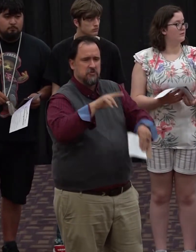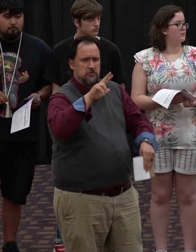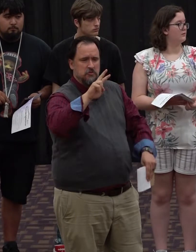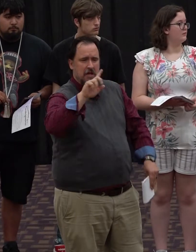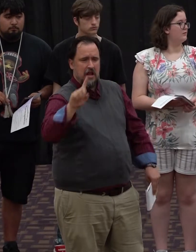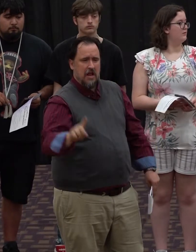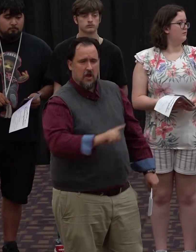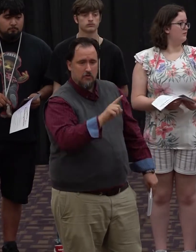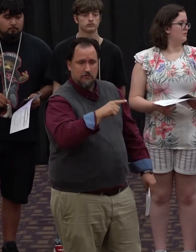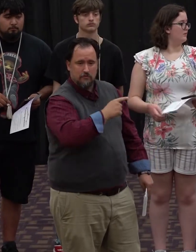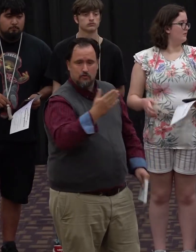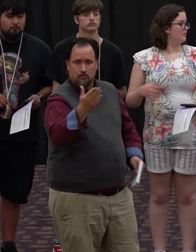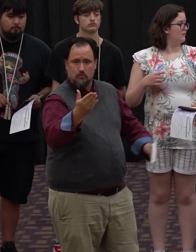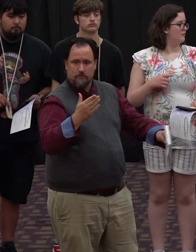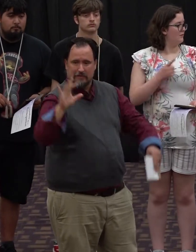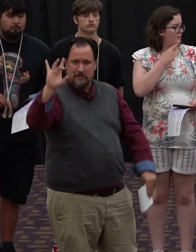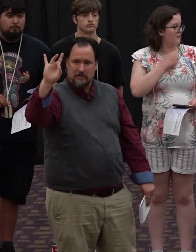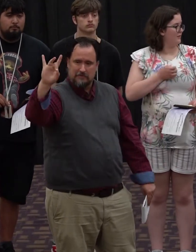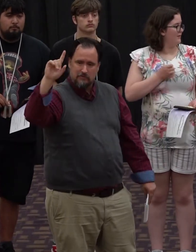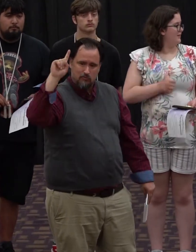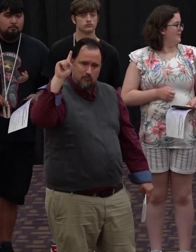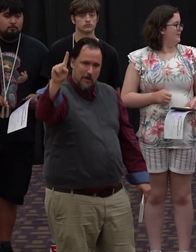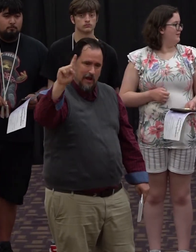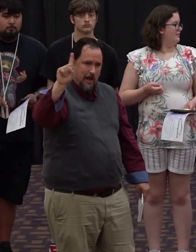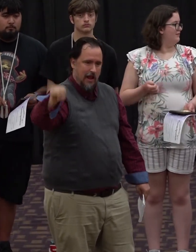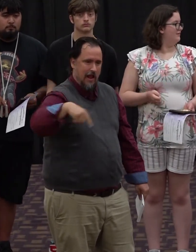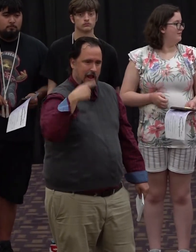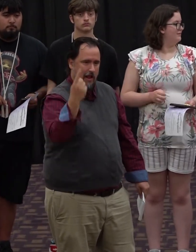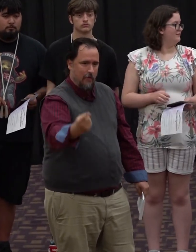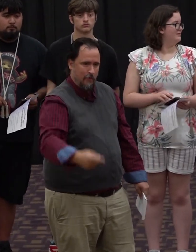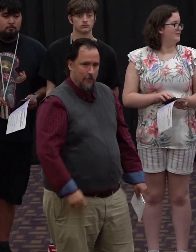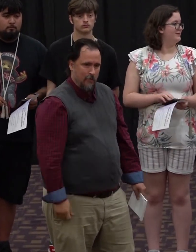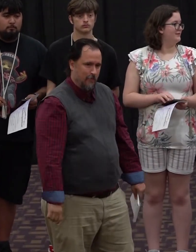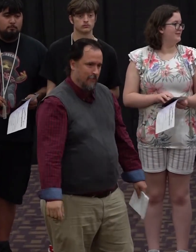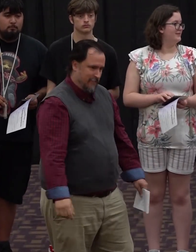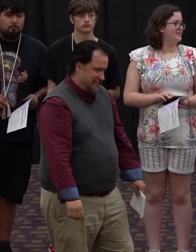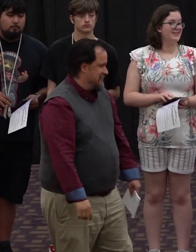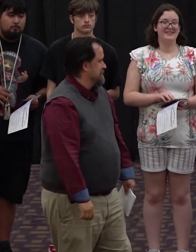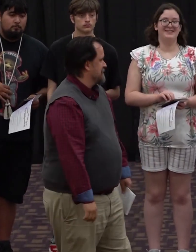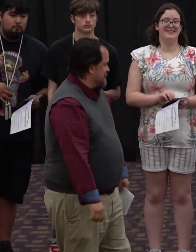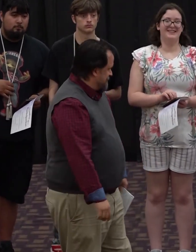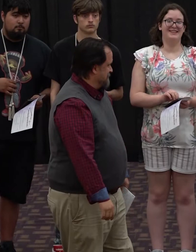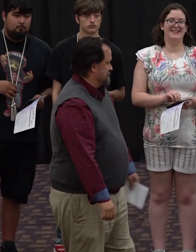We expect students to get to the 32 hours. Jay did 81 hours!